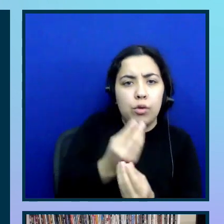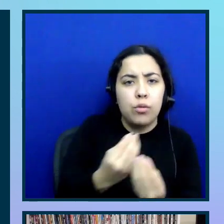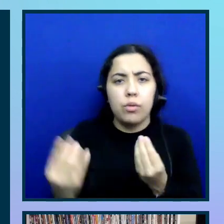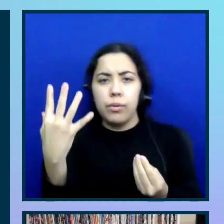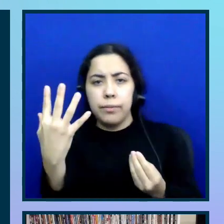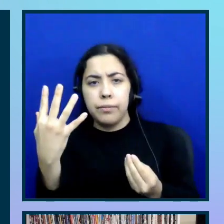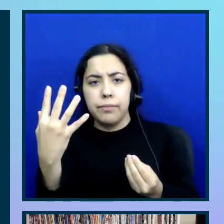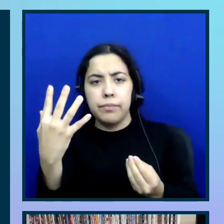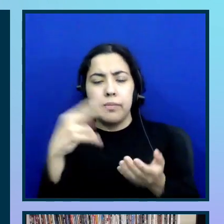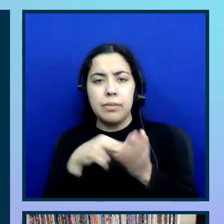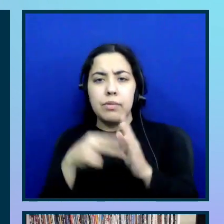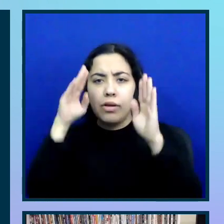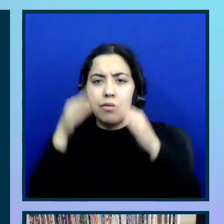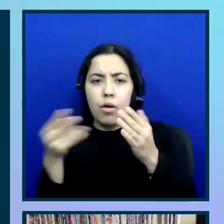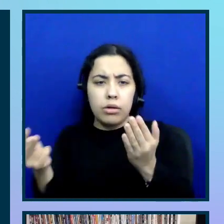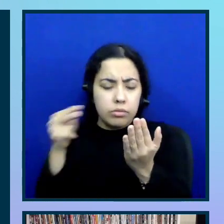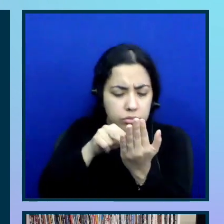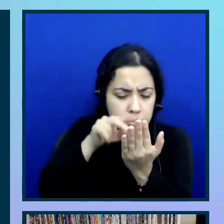Focus would remain on the control that they previously clicked.